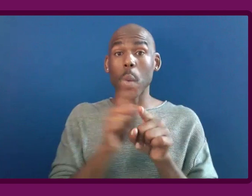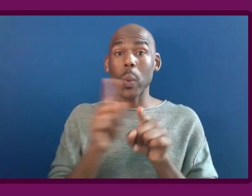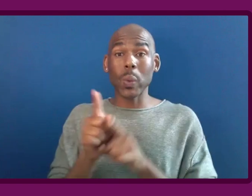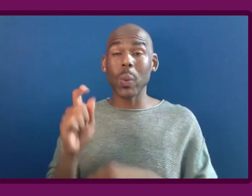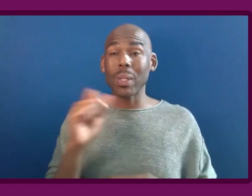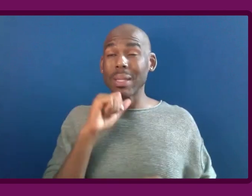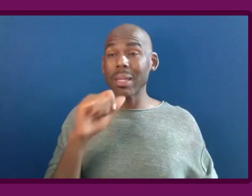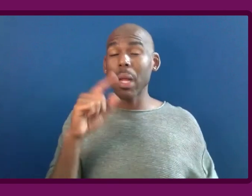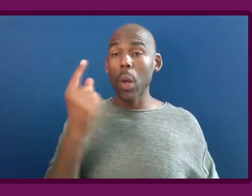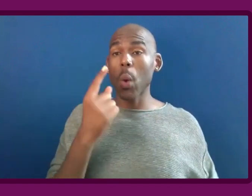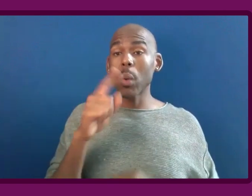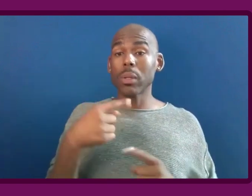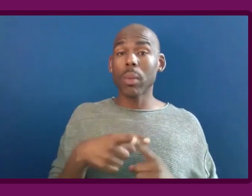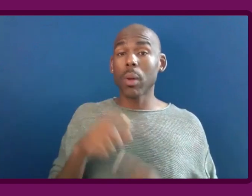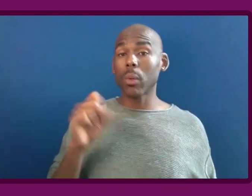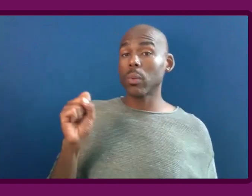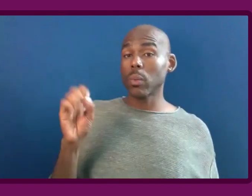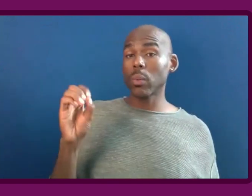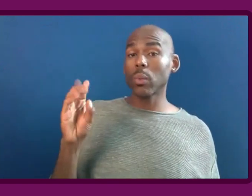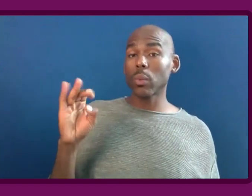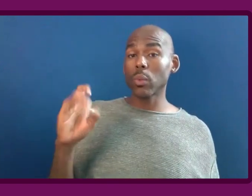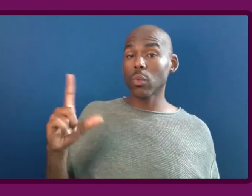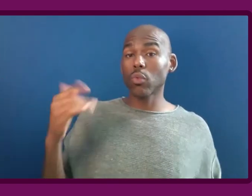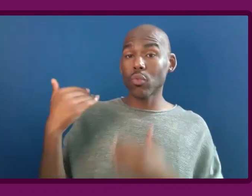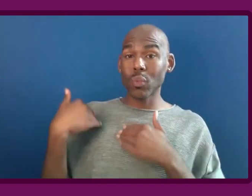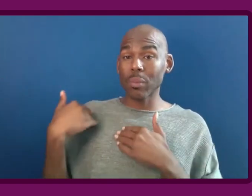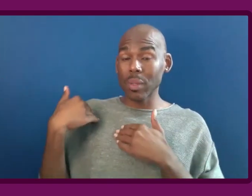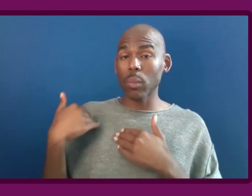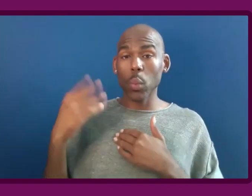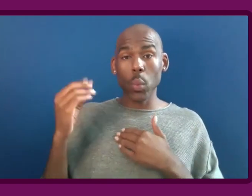There's stories that could sell, and there's stories that could reach the other people.